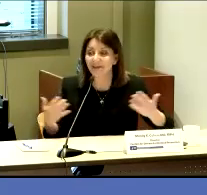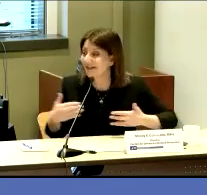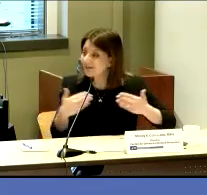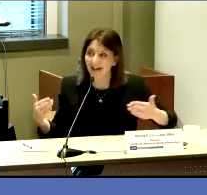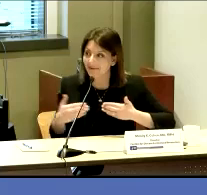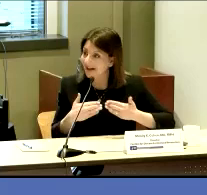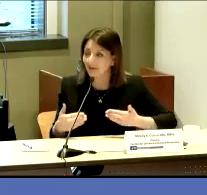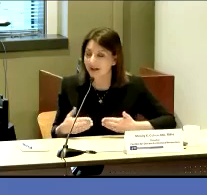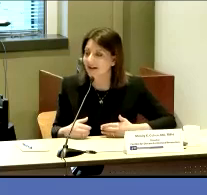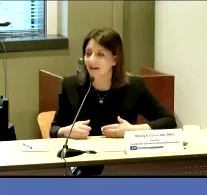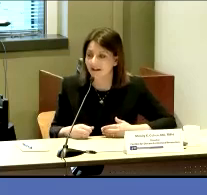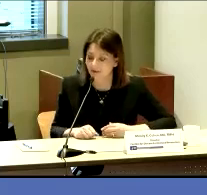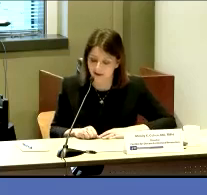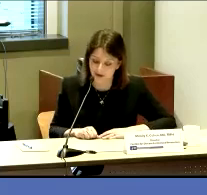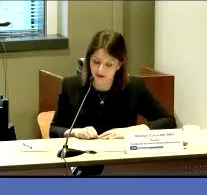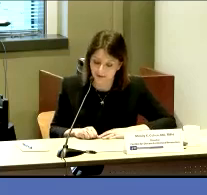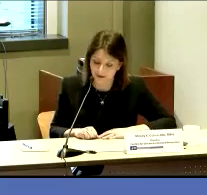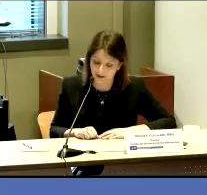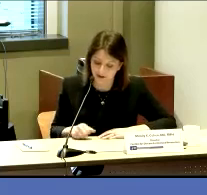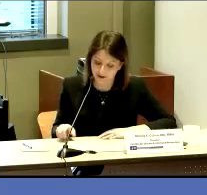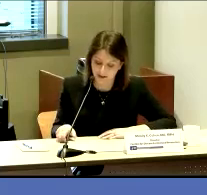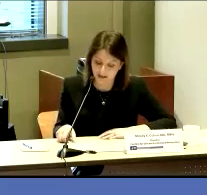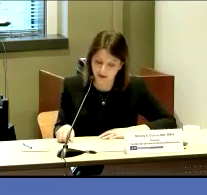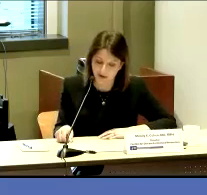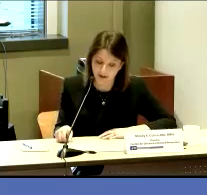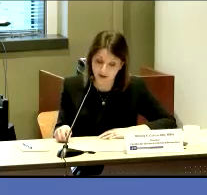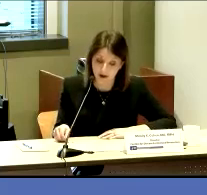It means, we have to have great collaboration and communication internally.